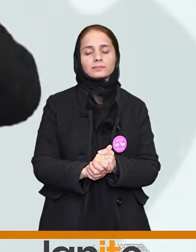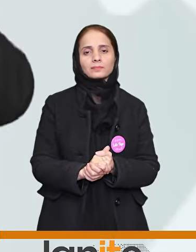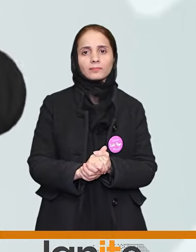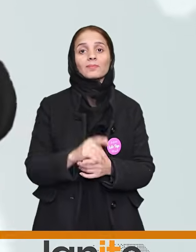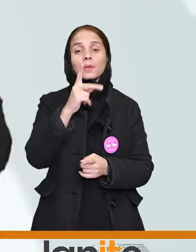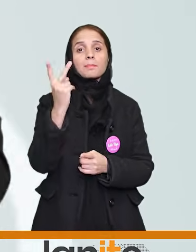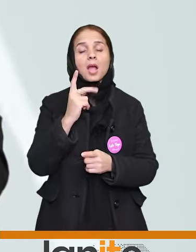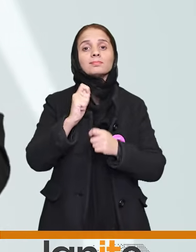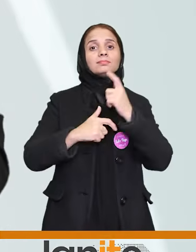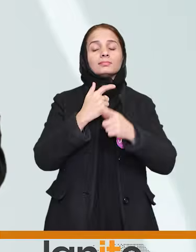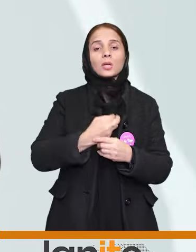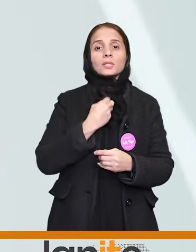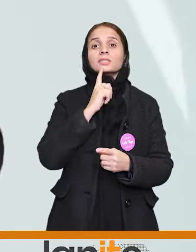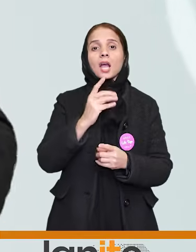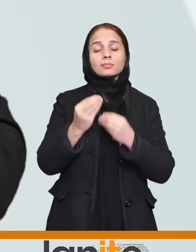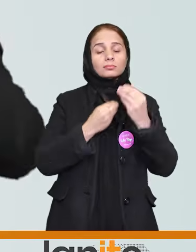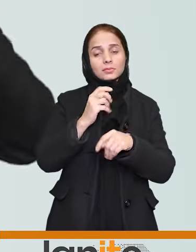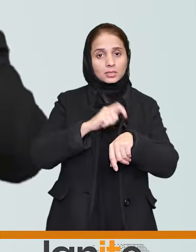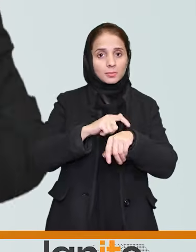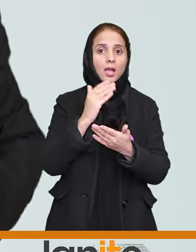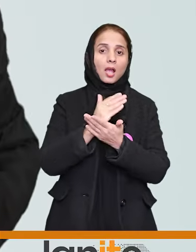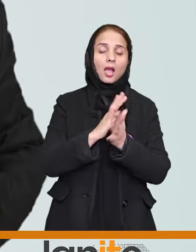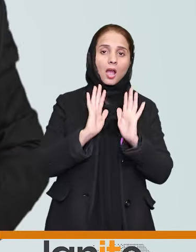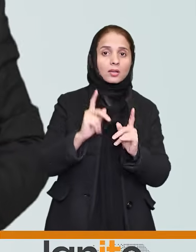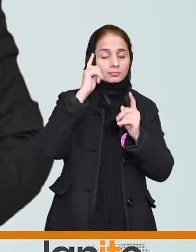who is more professional than you, who is more focused than you and most